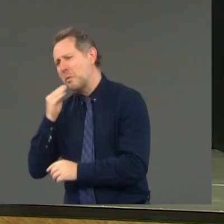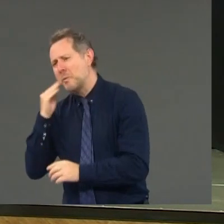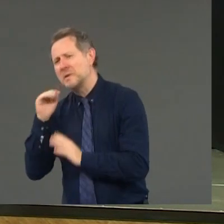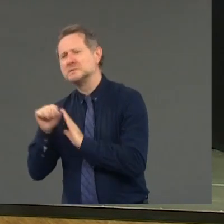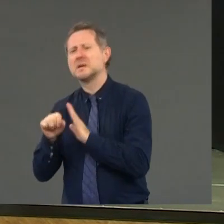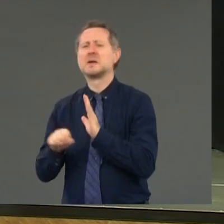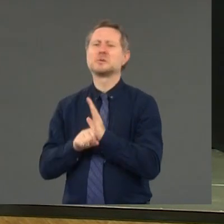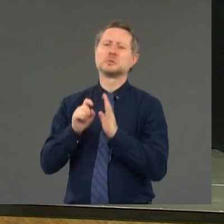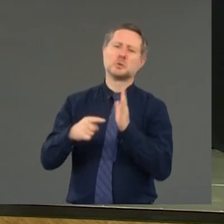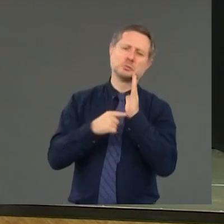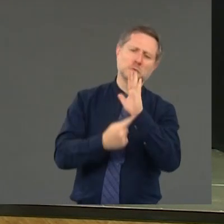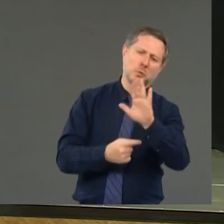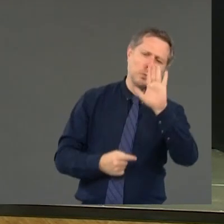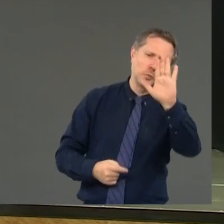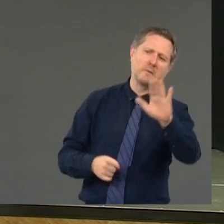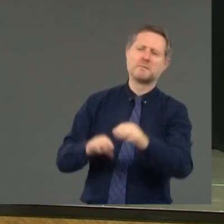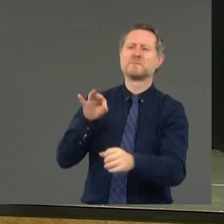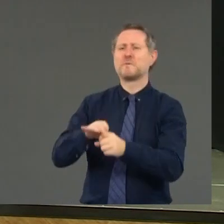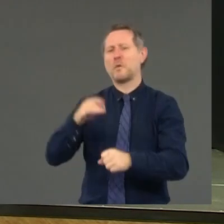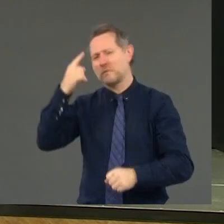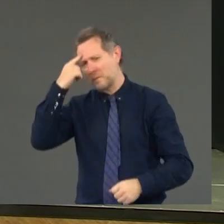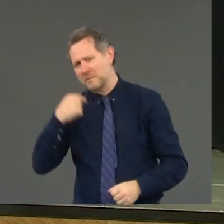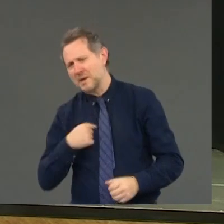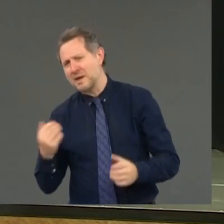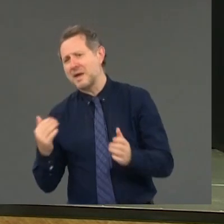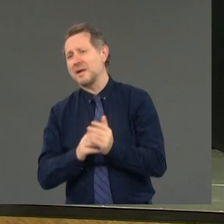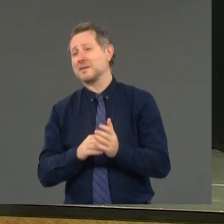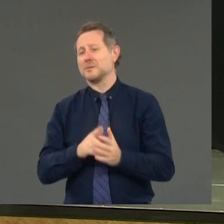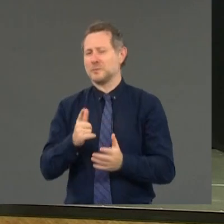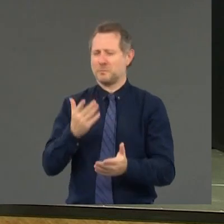I KNOW YOU HAVE SAID THAT THE SENATORS HAVE TO GO HOME AND BE